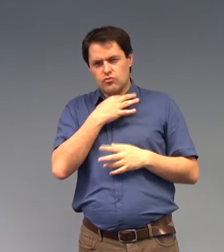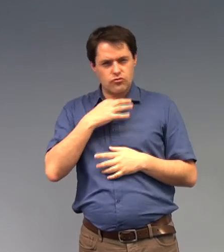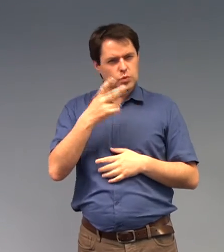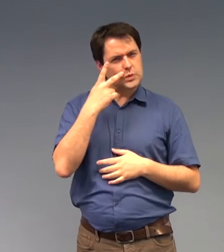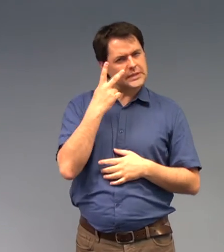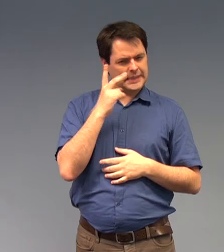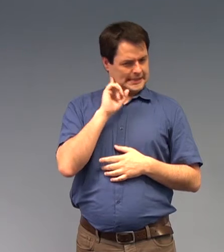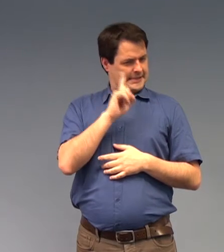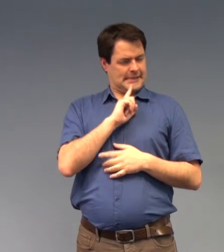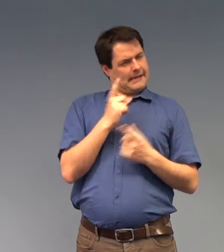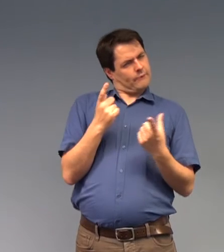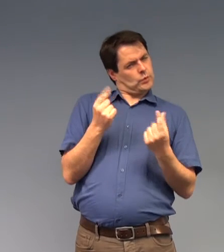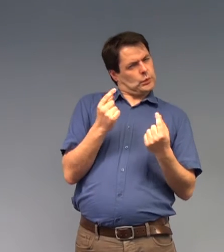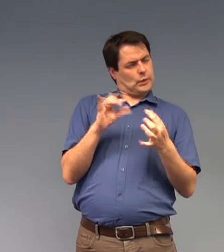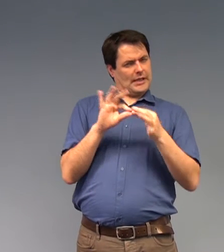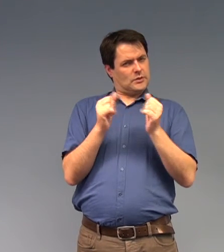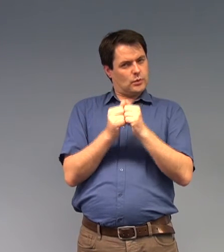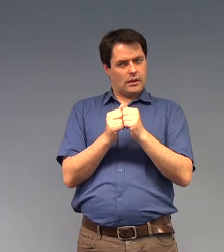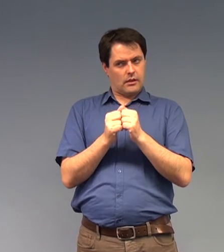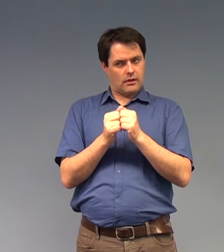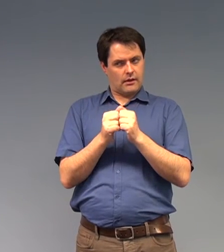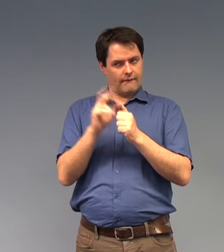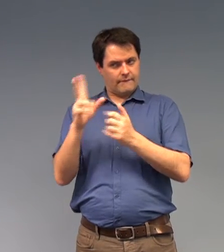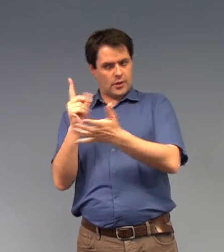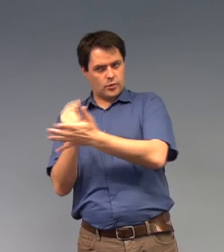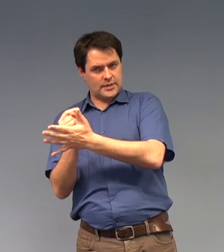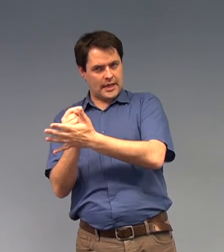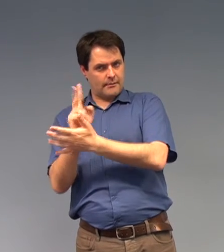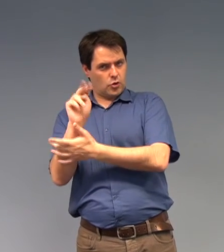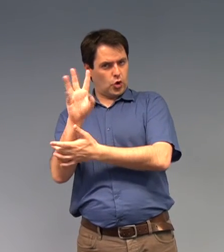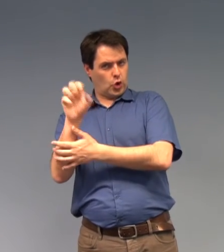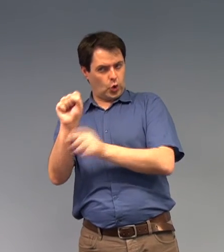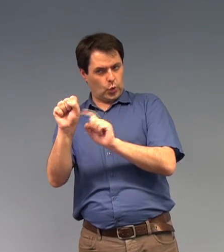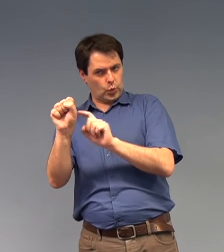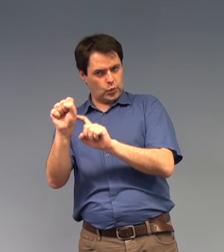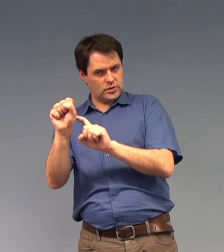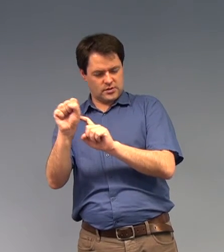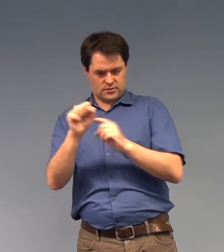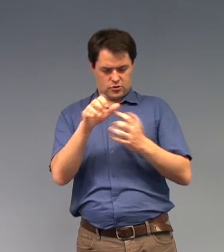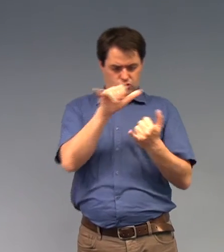And we need to know what that is and potentially incorporate that into our translation.